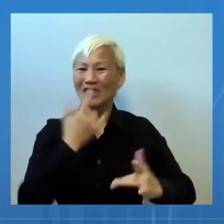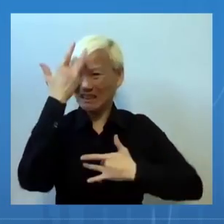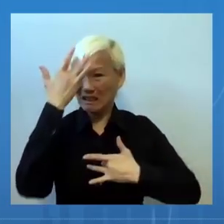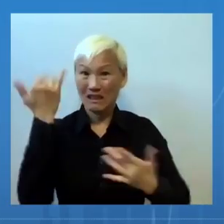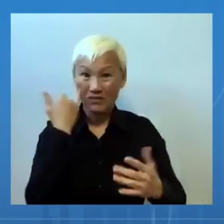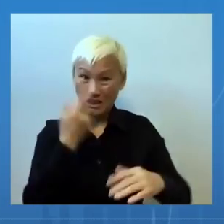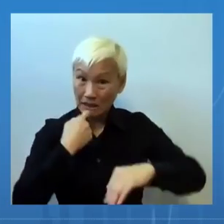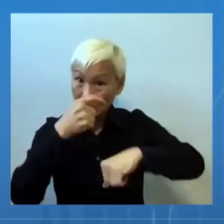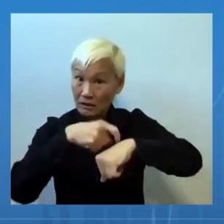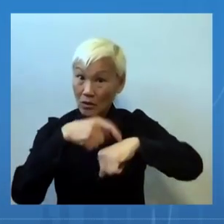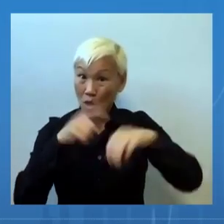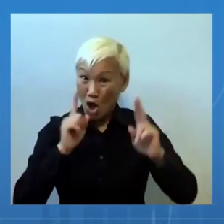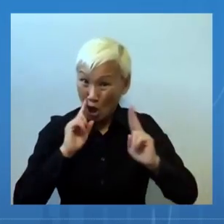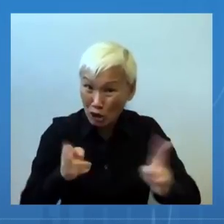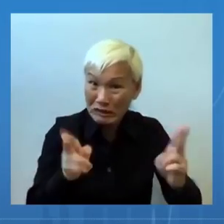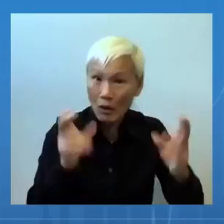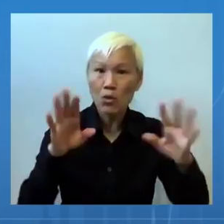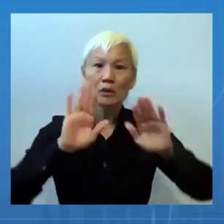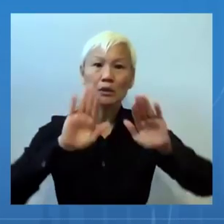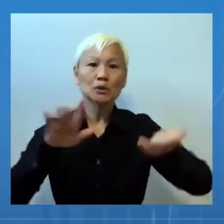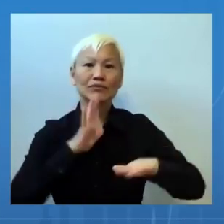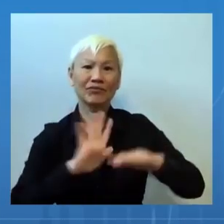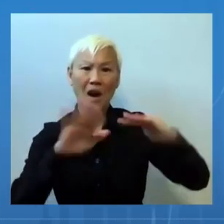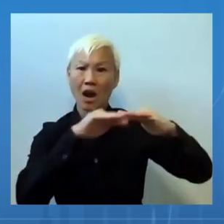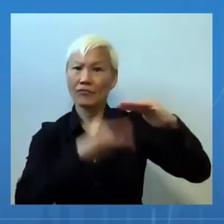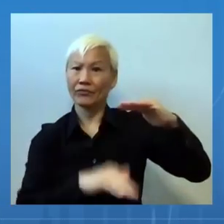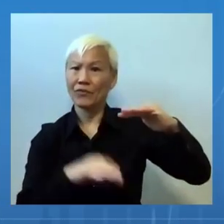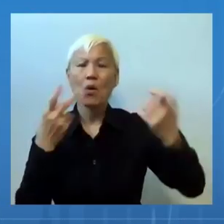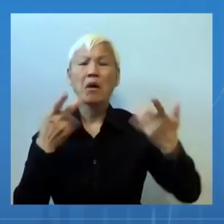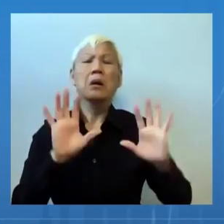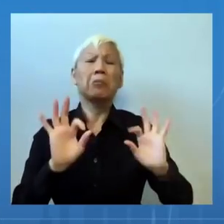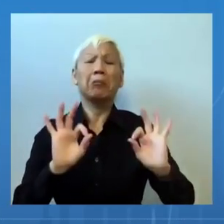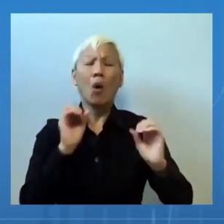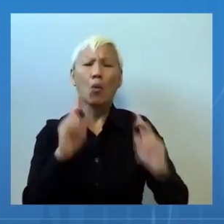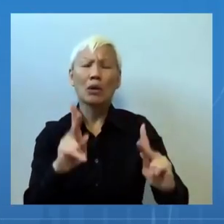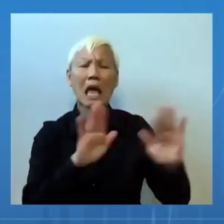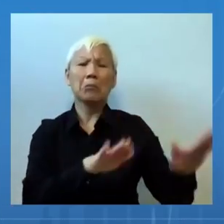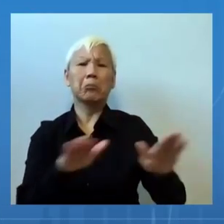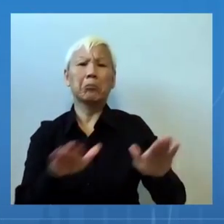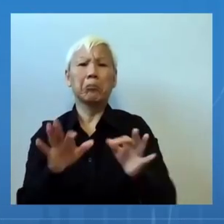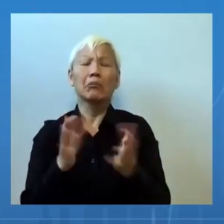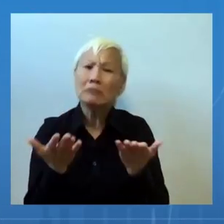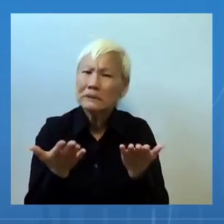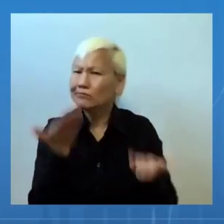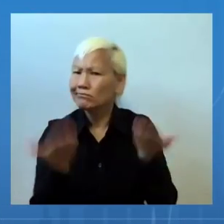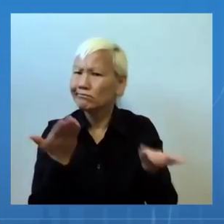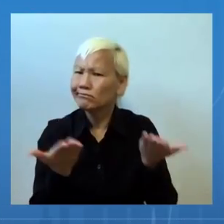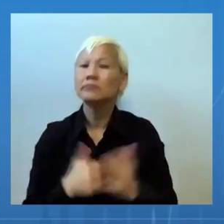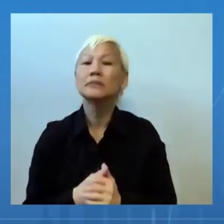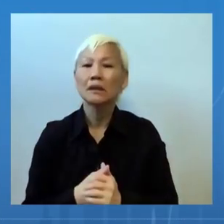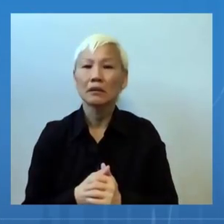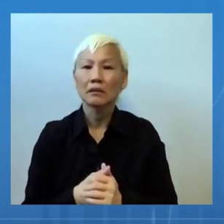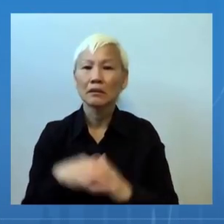Mr. Zients: Dr. Fauci? Dr. Fauci: Well, it's very clear that the data show that children --